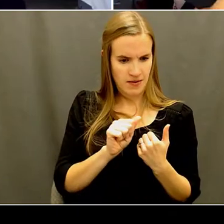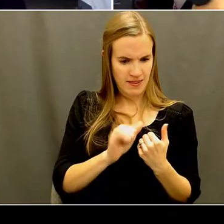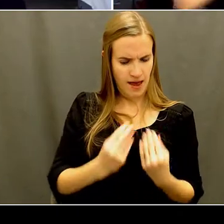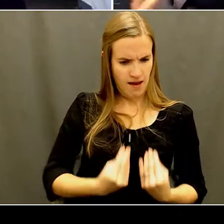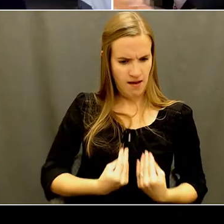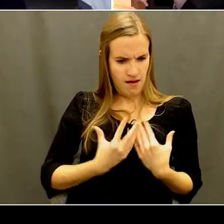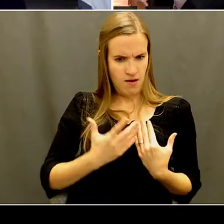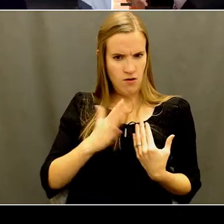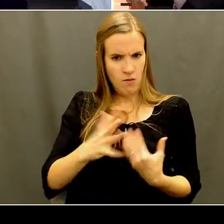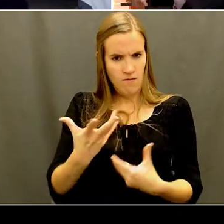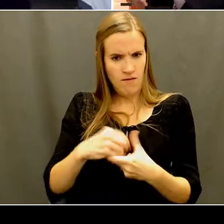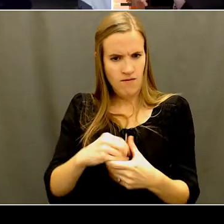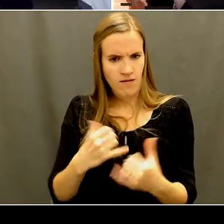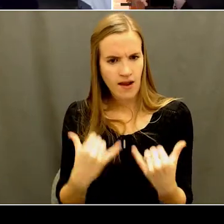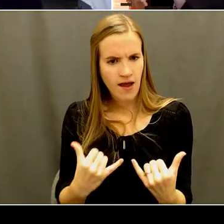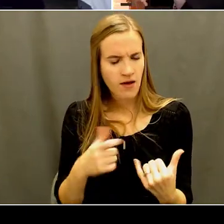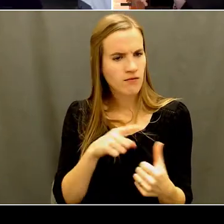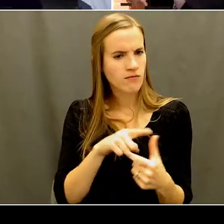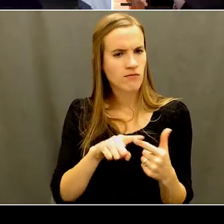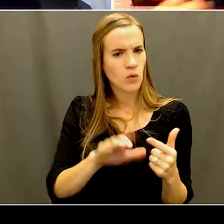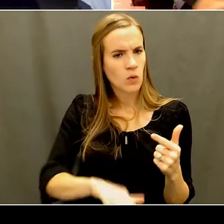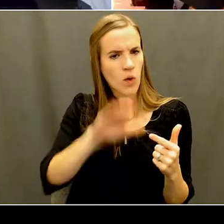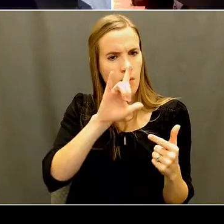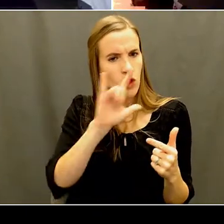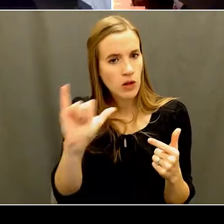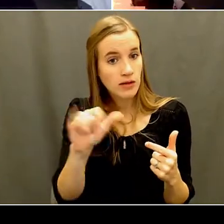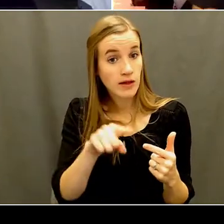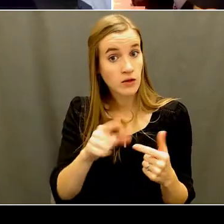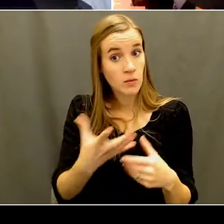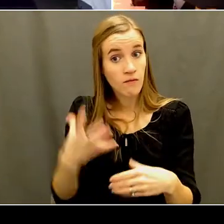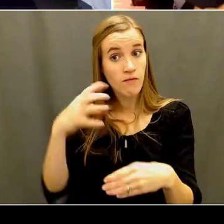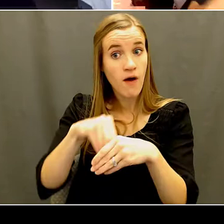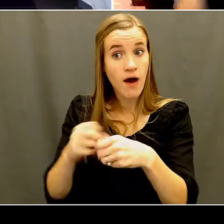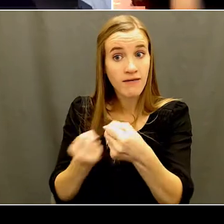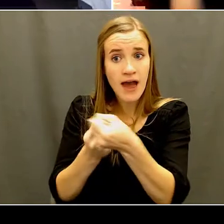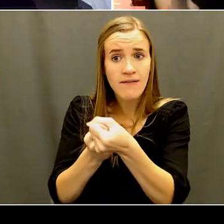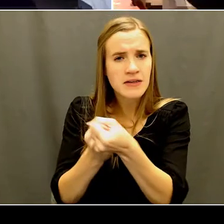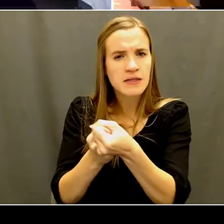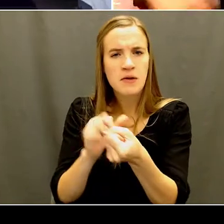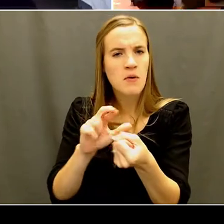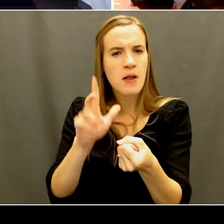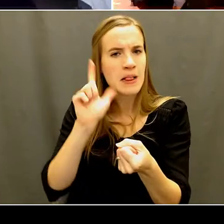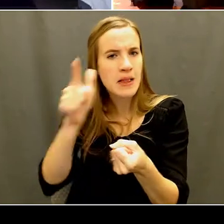growing up look like for you? And was it very active or did you get more active as you got older?